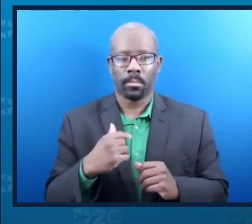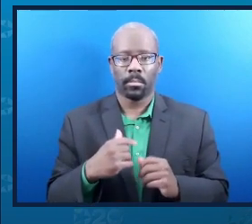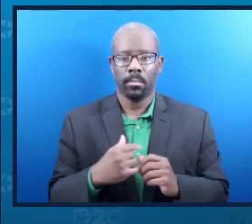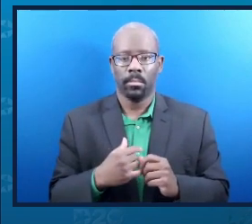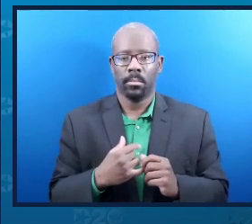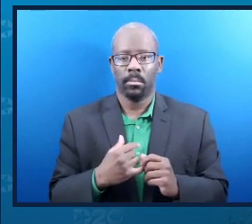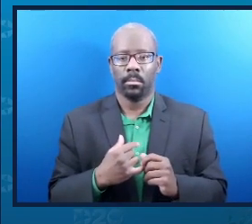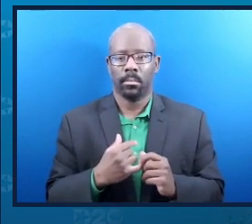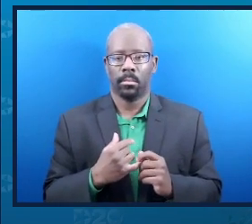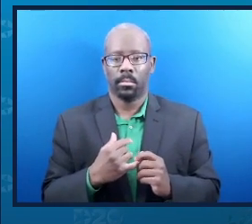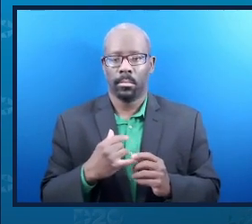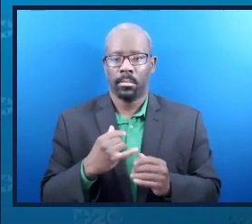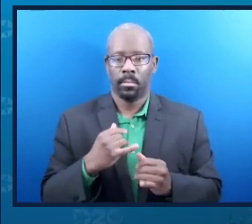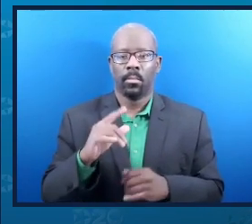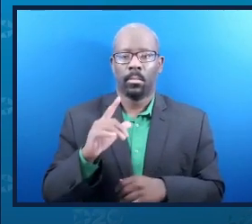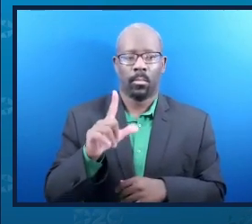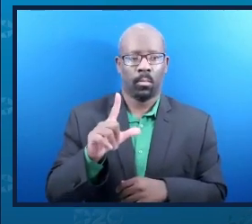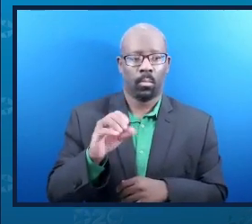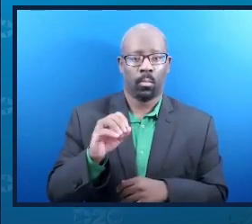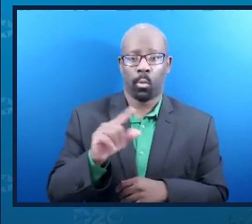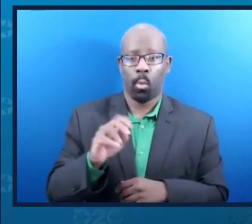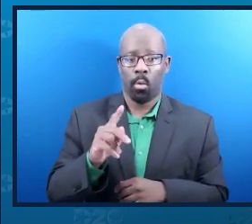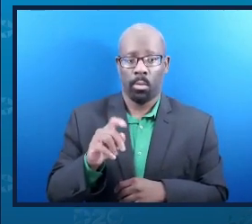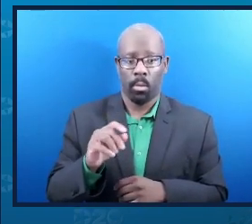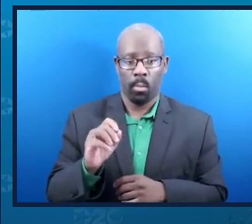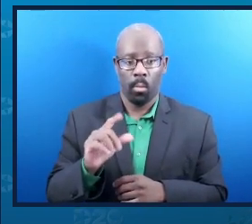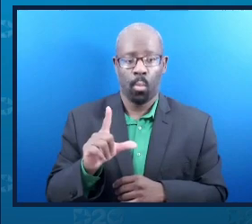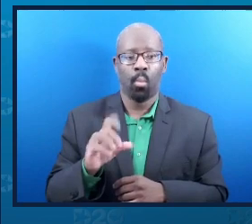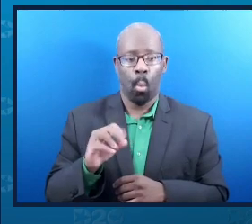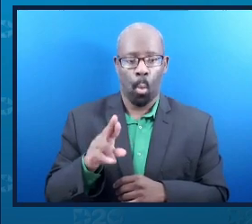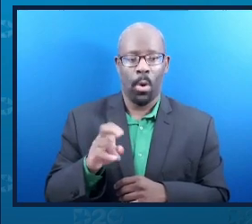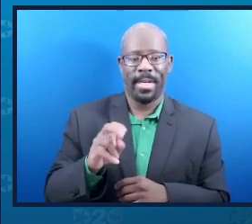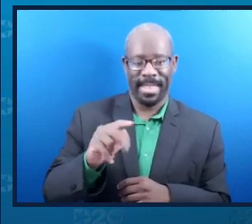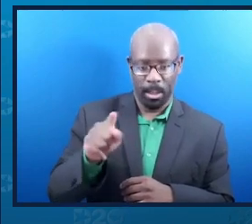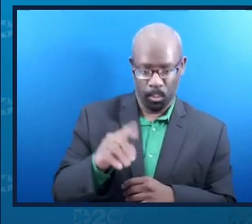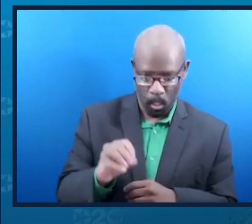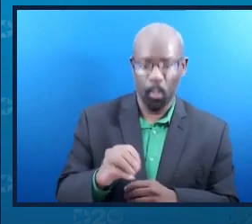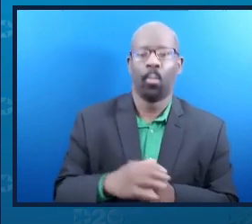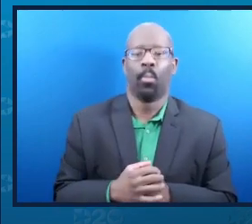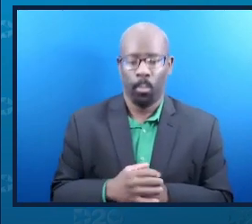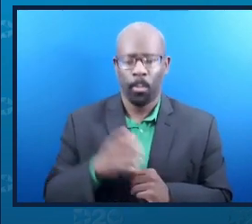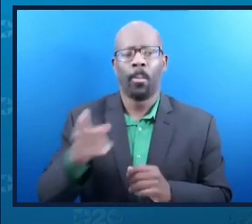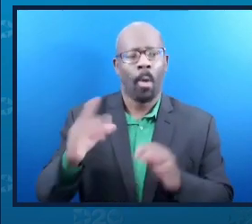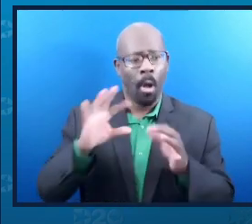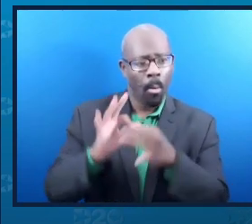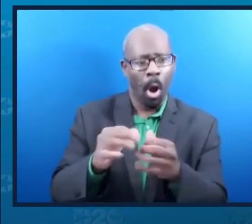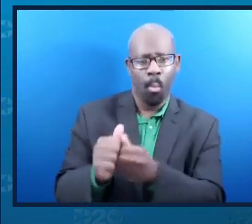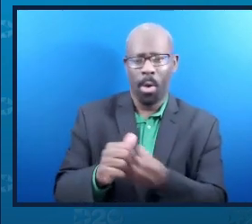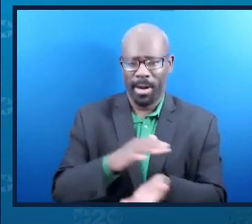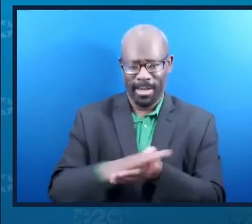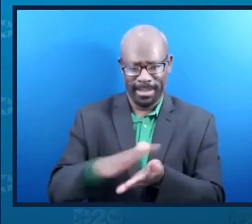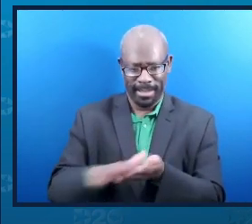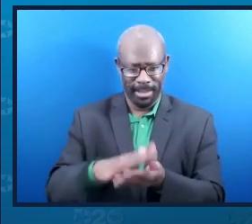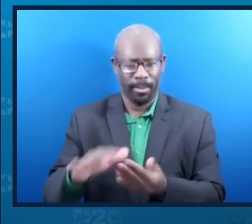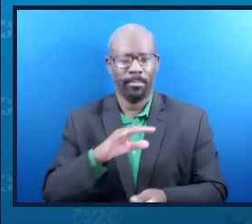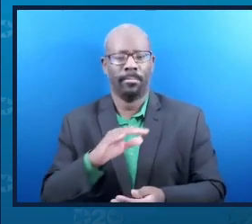WOULD MEAN CLEANER AIR, BETTER HEAL, A STEADIER INCOME FOREFEEL BEES IN NEIGHBORHOODS LIKE ME